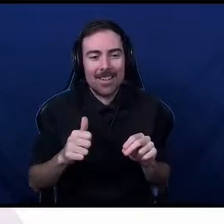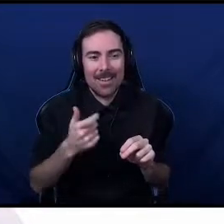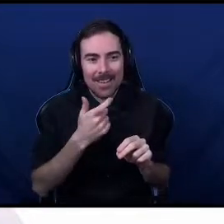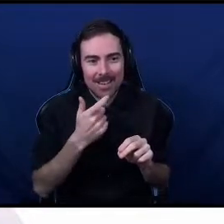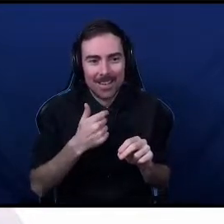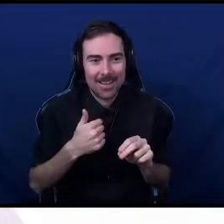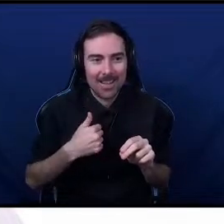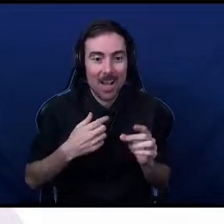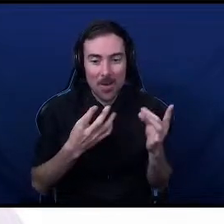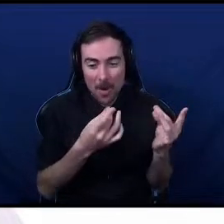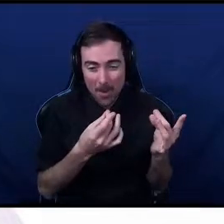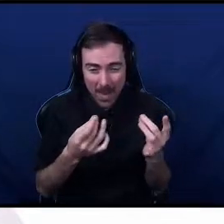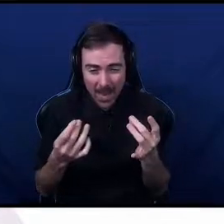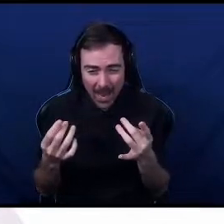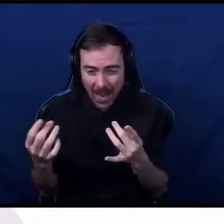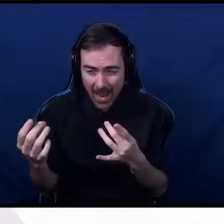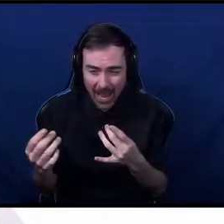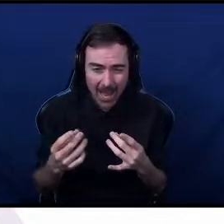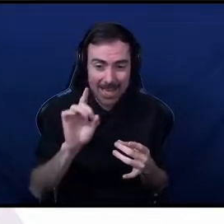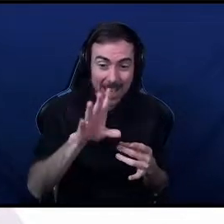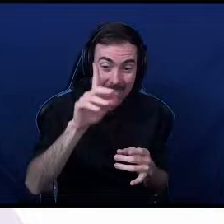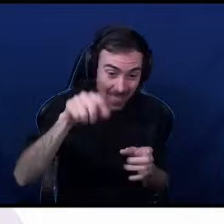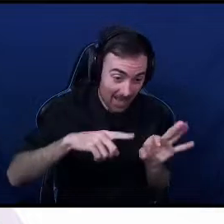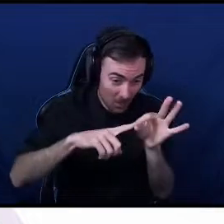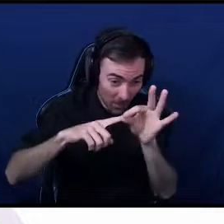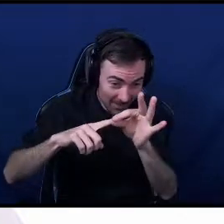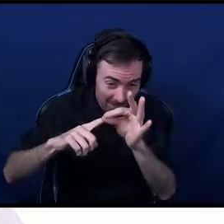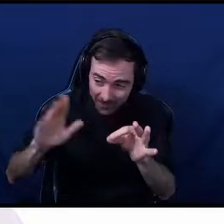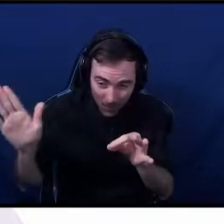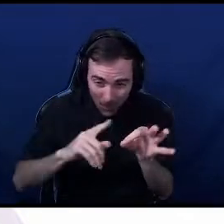for each of you, sir. Pete and give you the permission to shut